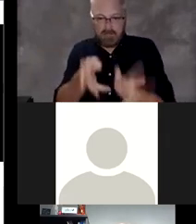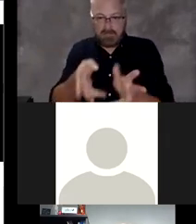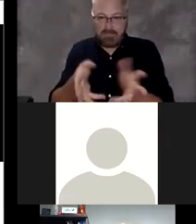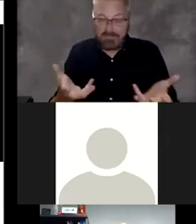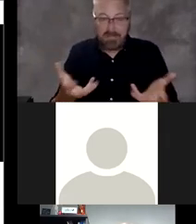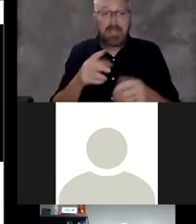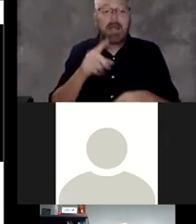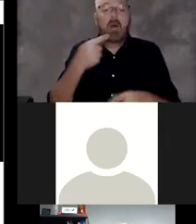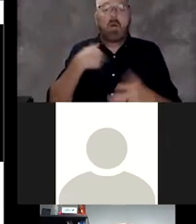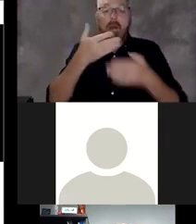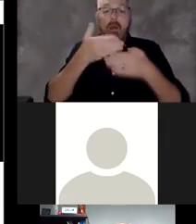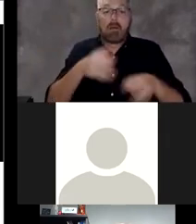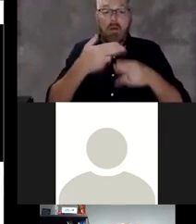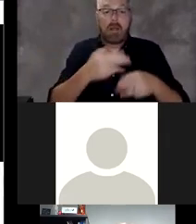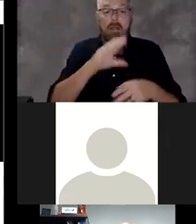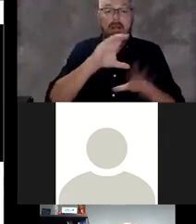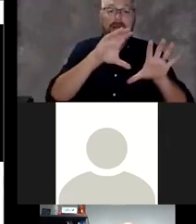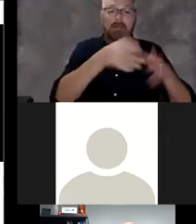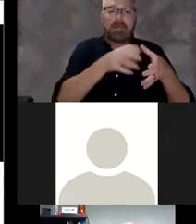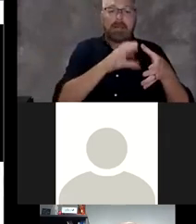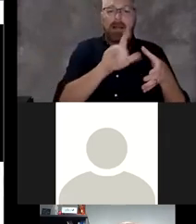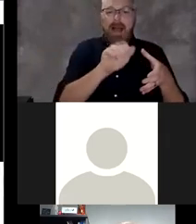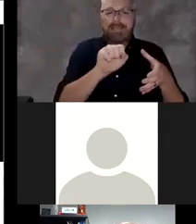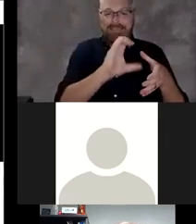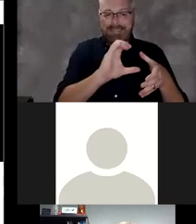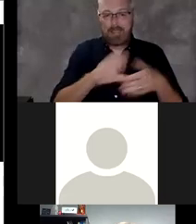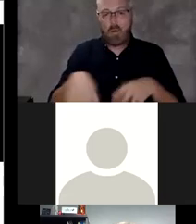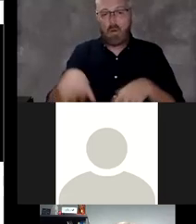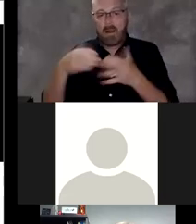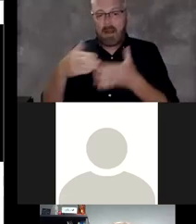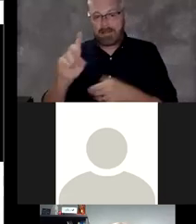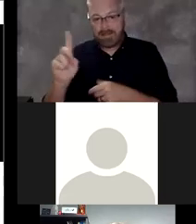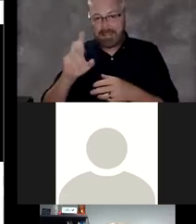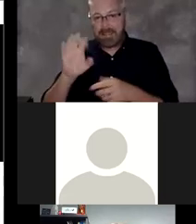C AND A CLASS D FELONY, DEPENDING ON SOME OF THE OTHER